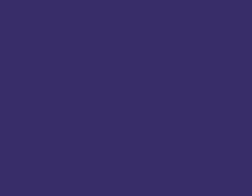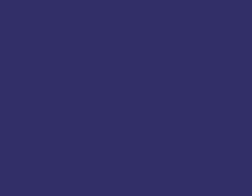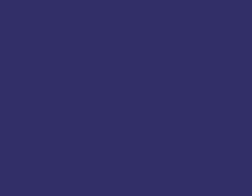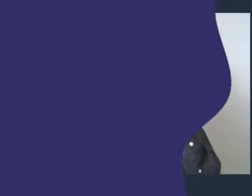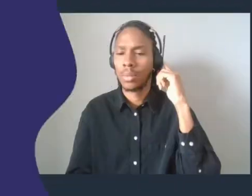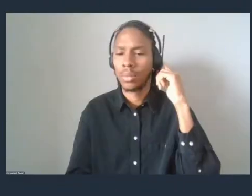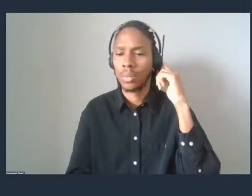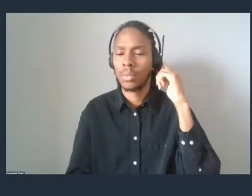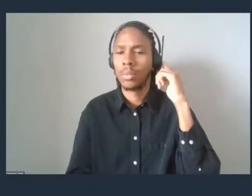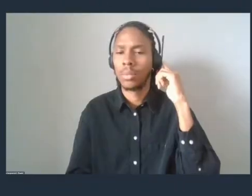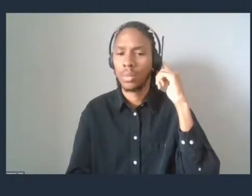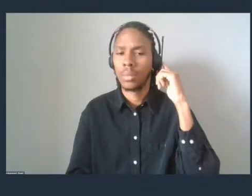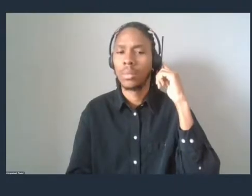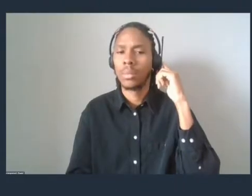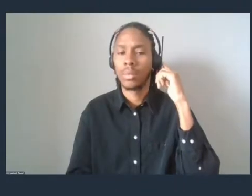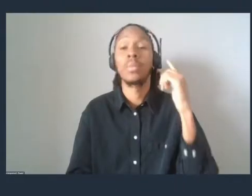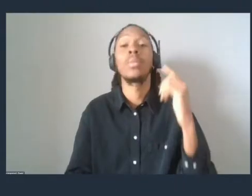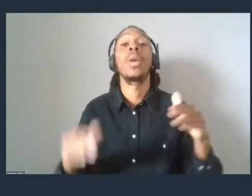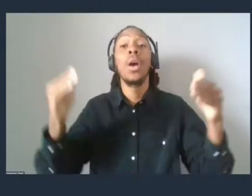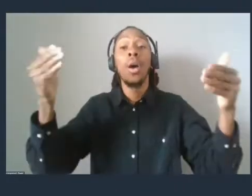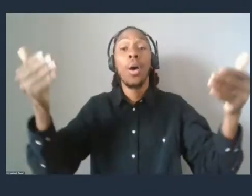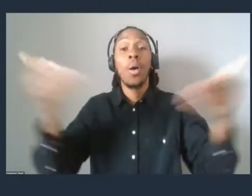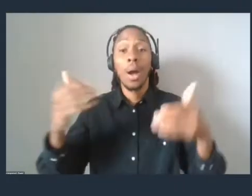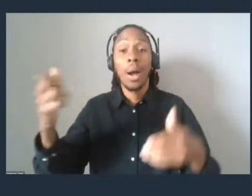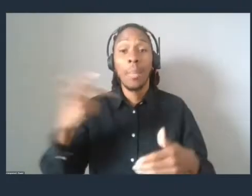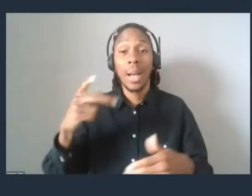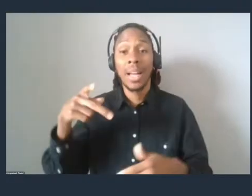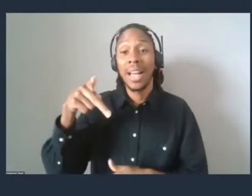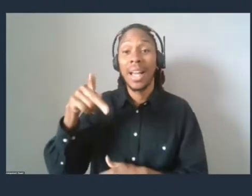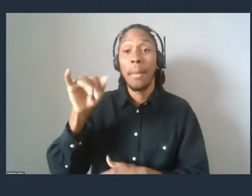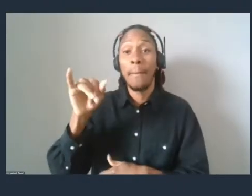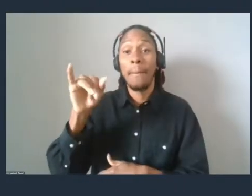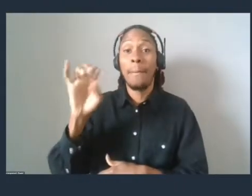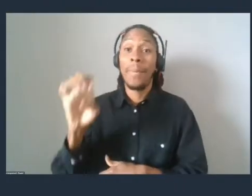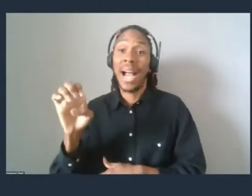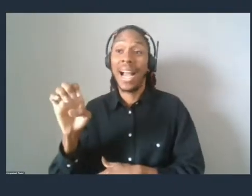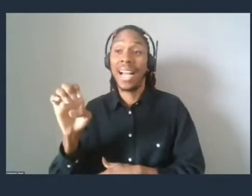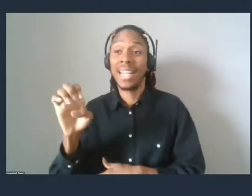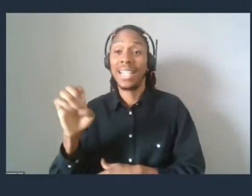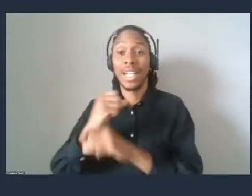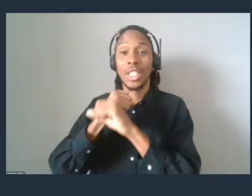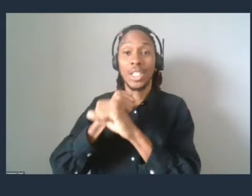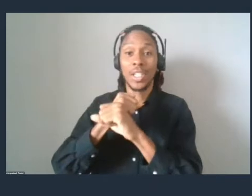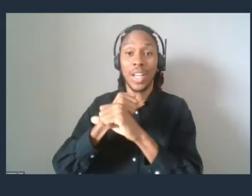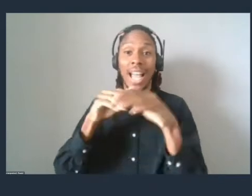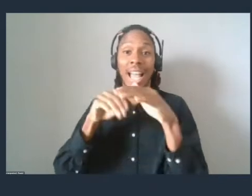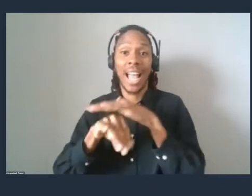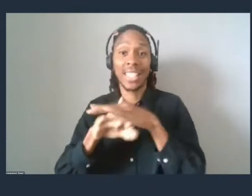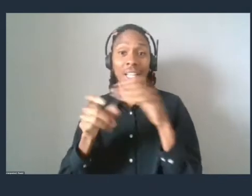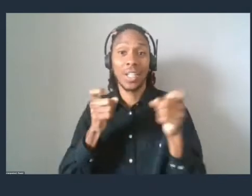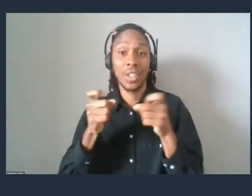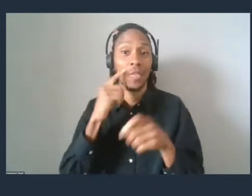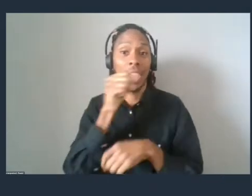Hello, and welcome back to "Pi with a PE". That's me. - Security and access controls for your Amazon S3 data lake.